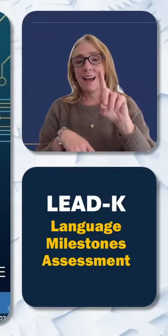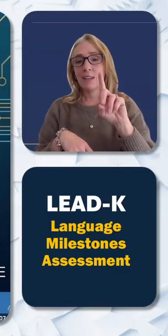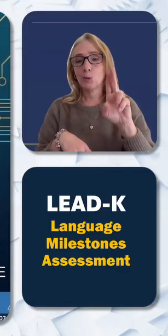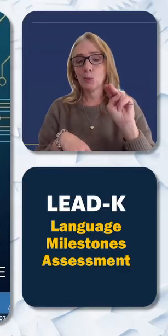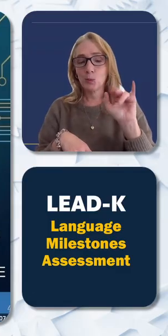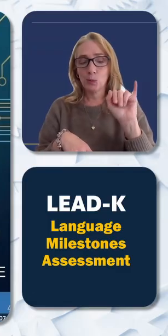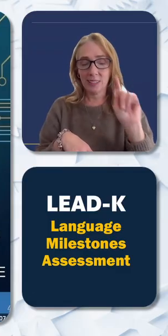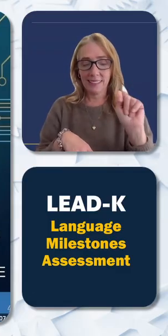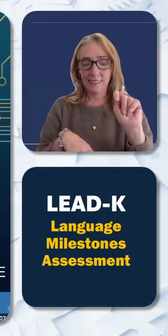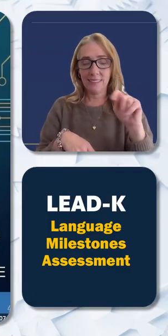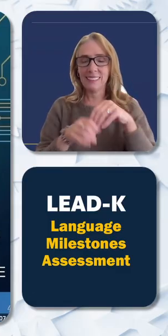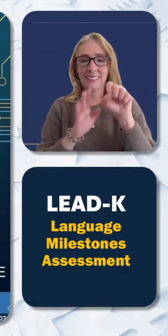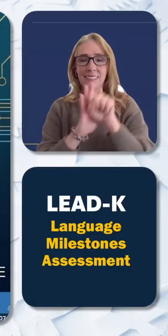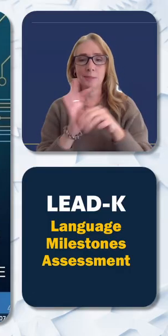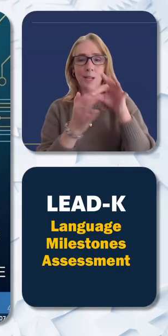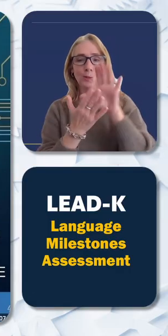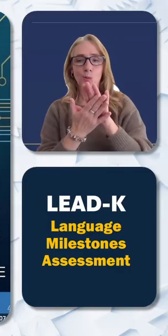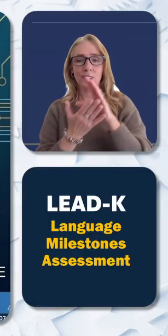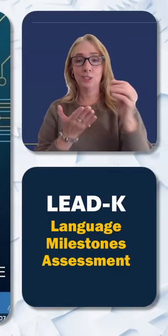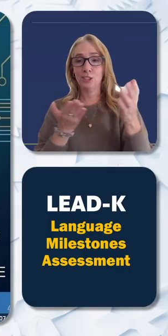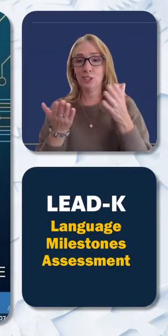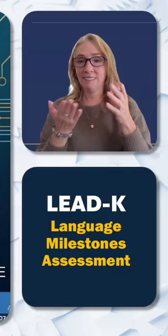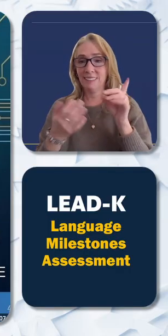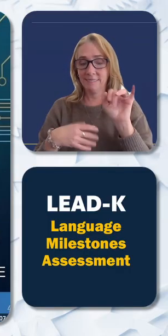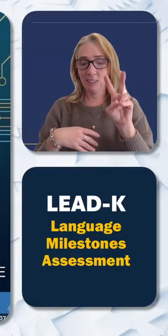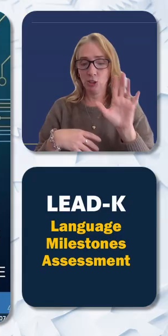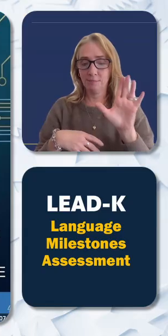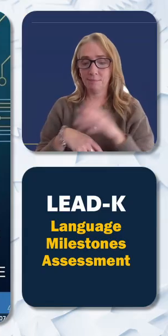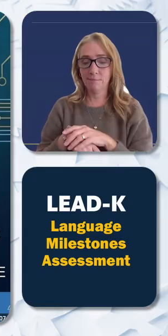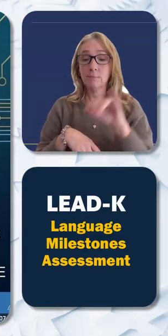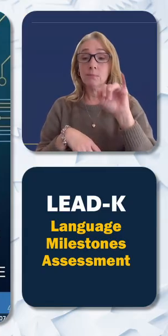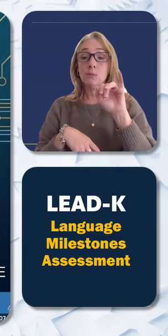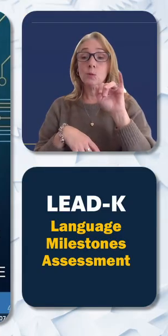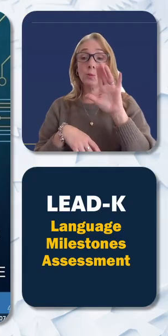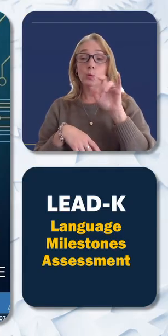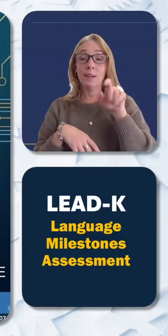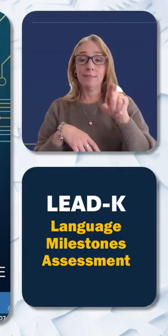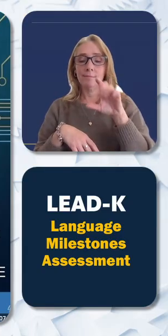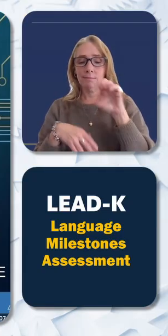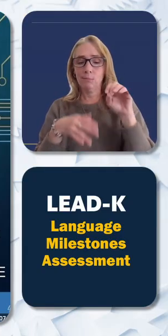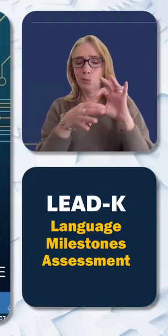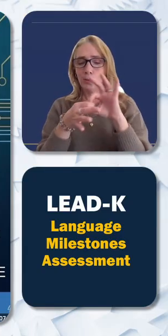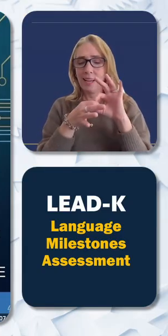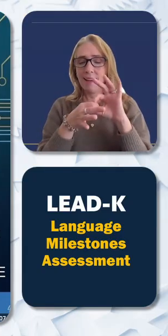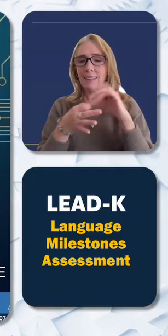at the Deaf Education Unit in the State Special Schools and Services Division.